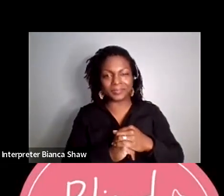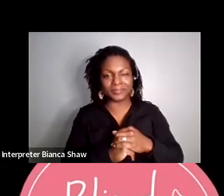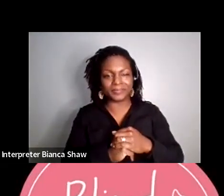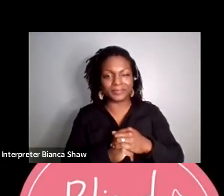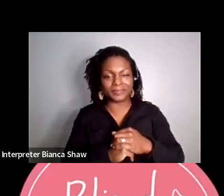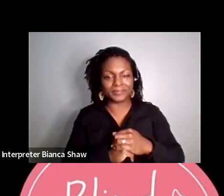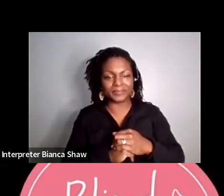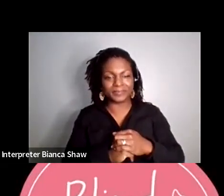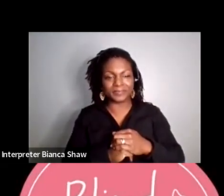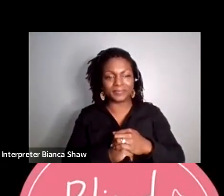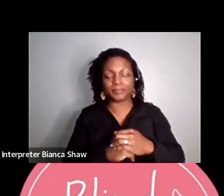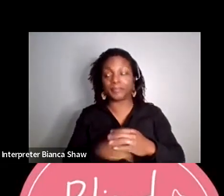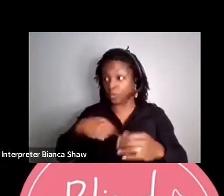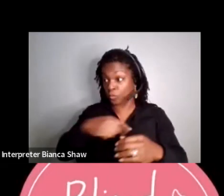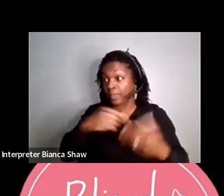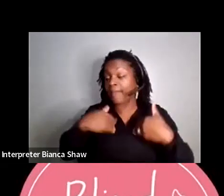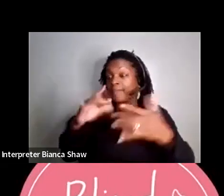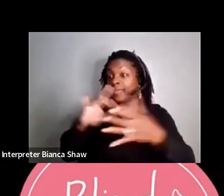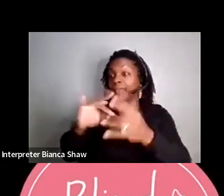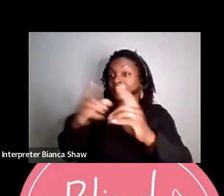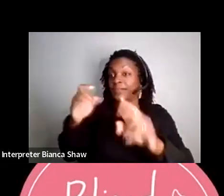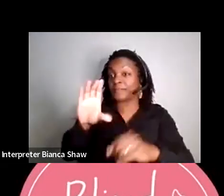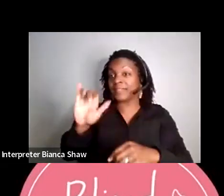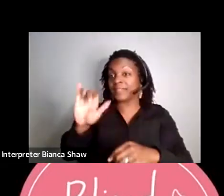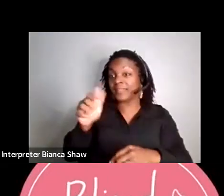We do have a comment from San Francisco. Thank you for sharing parents.